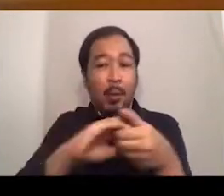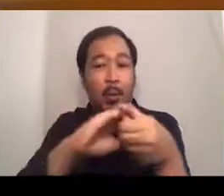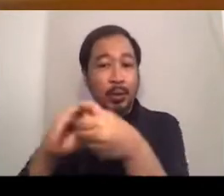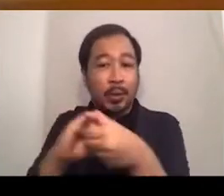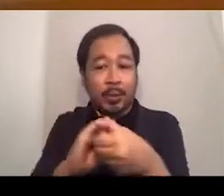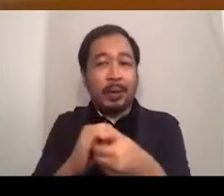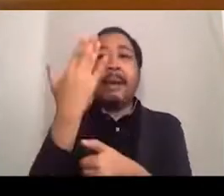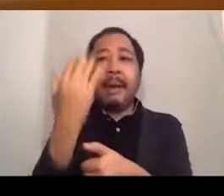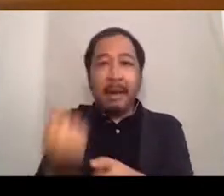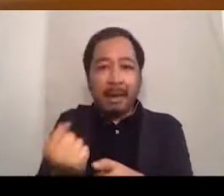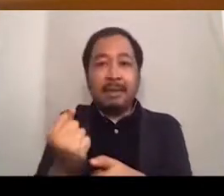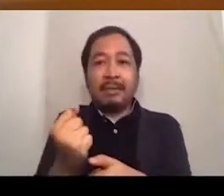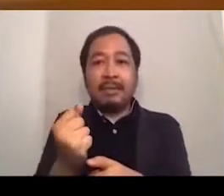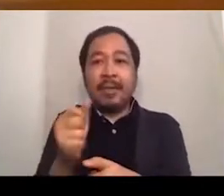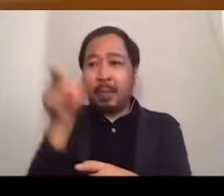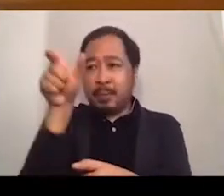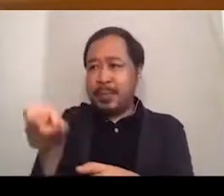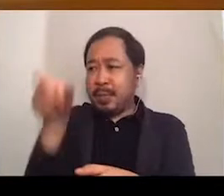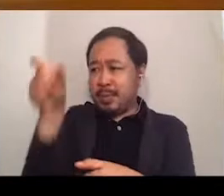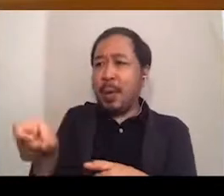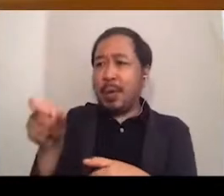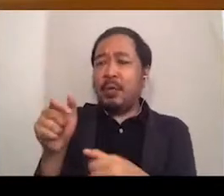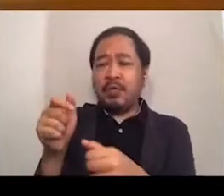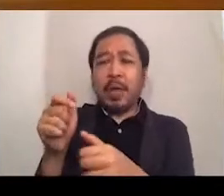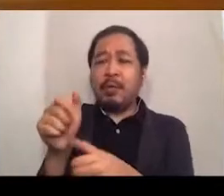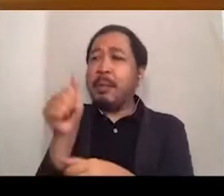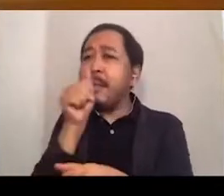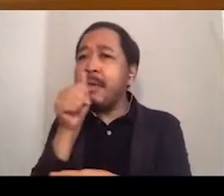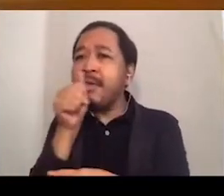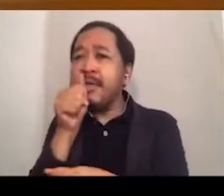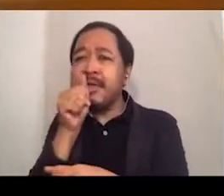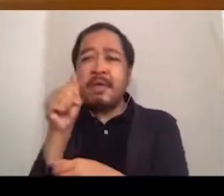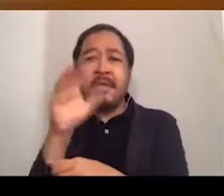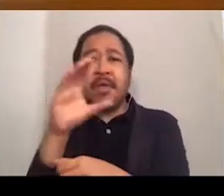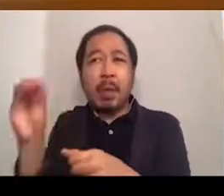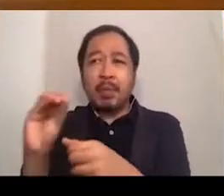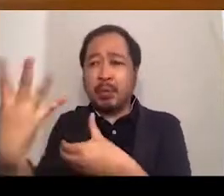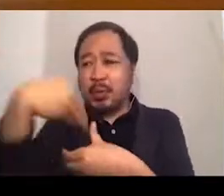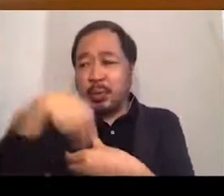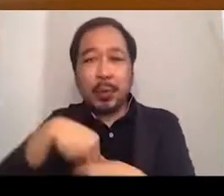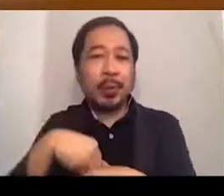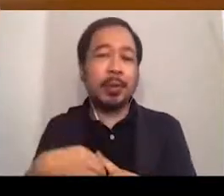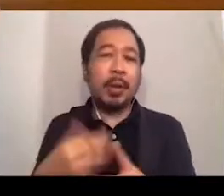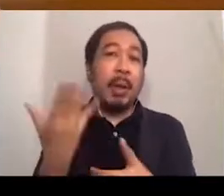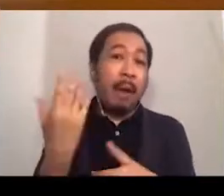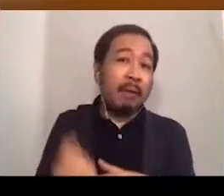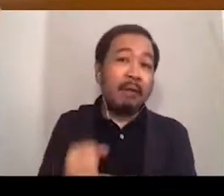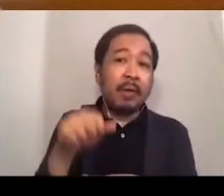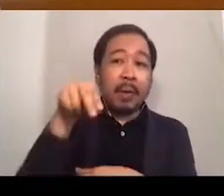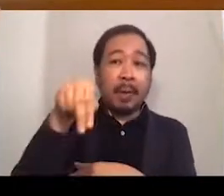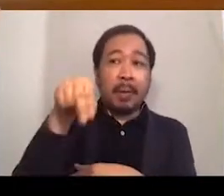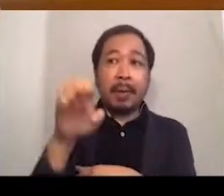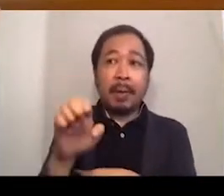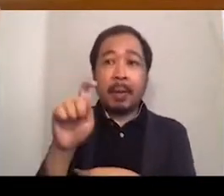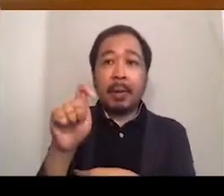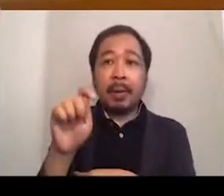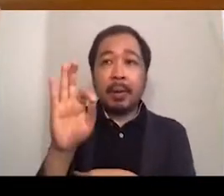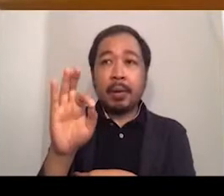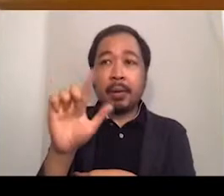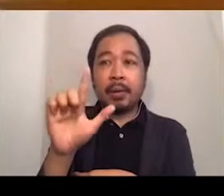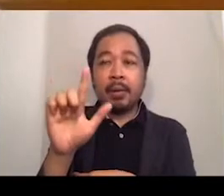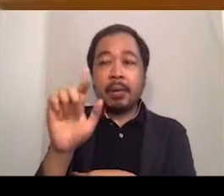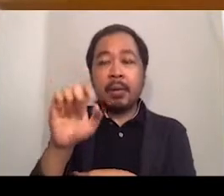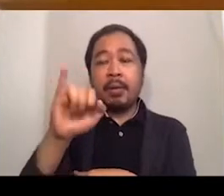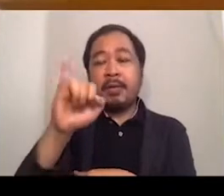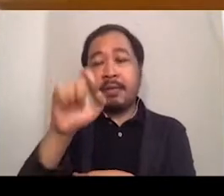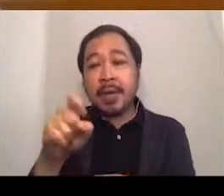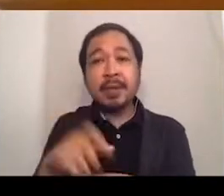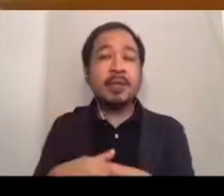So we have Netflix, Facebook, Apple, Microsoft and other big companies and small companies